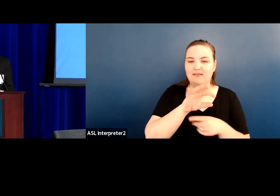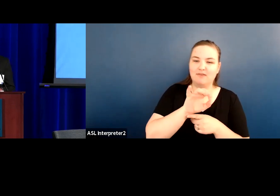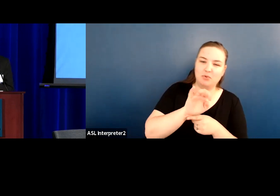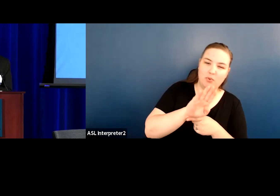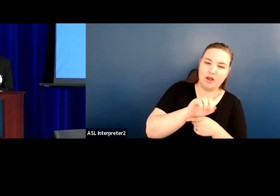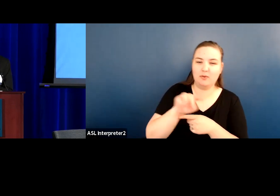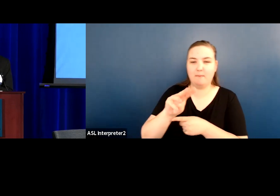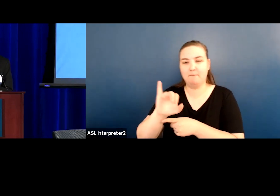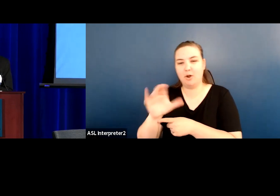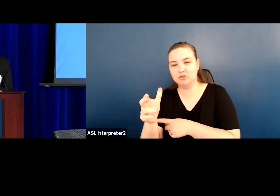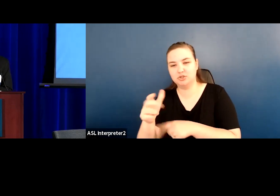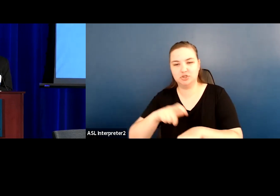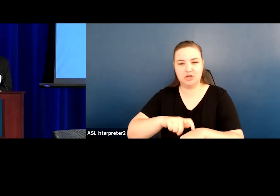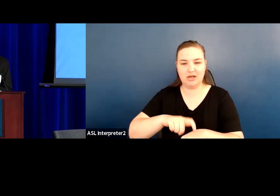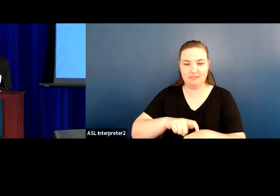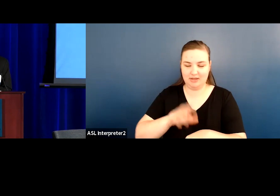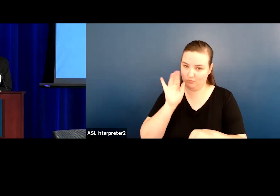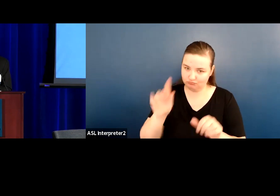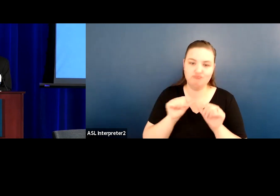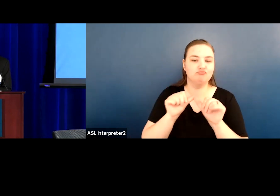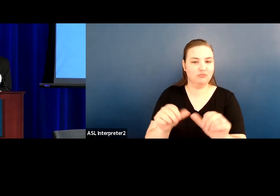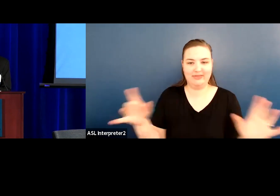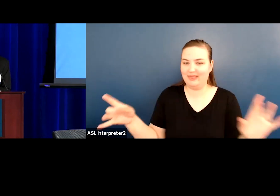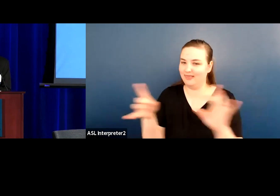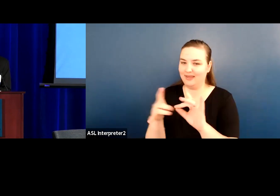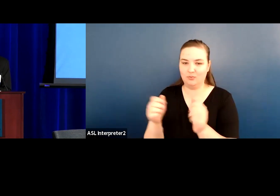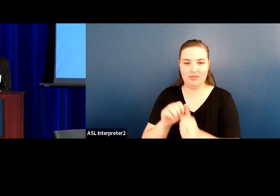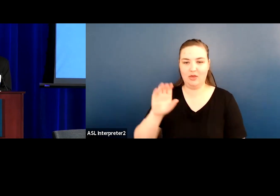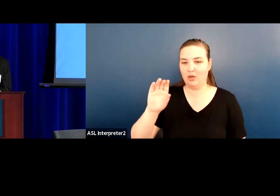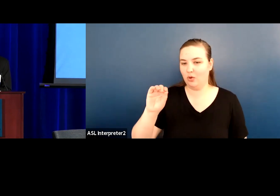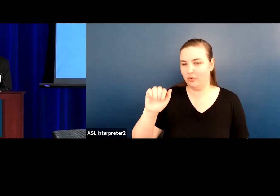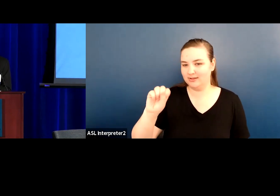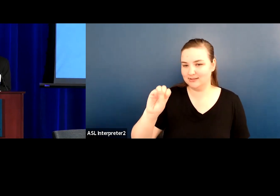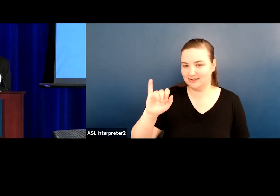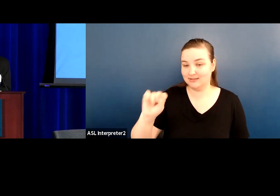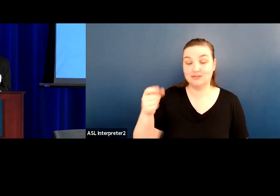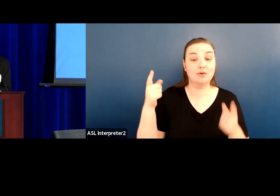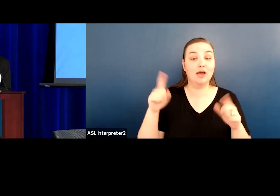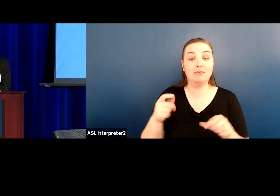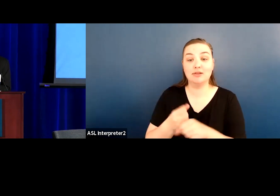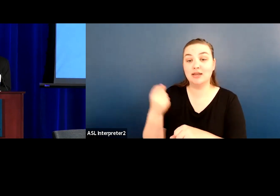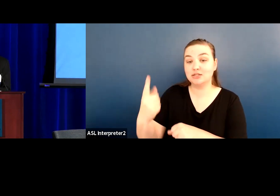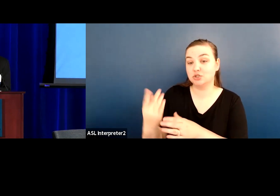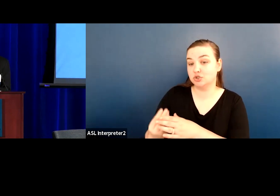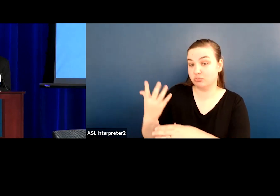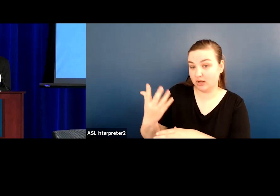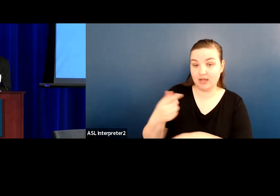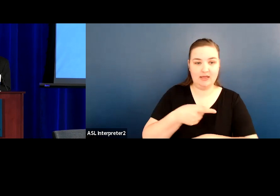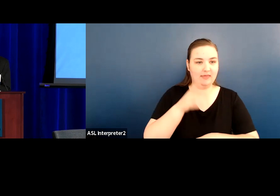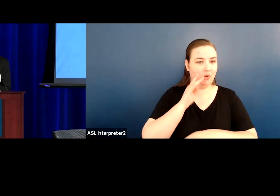They are completely linked in with OASIS, so in the springtime of next year, they'll take their snapshot of the inventory that you have,